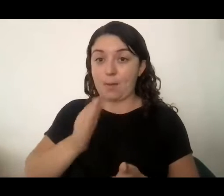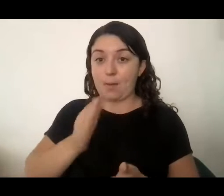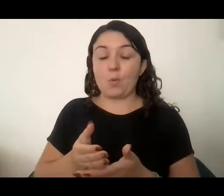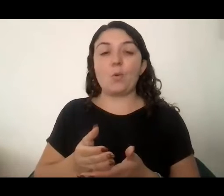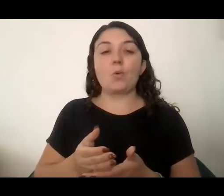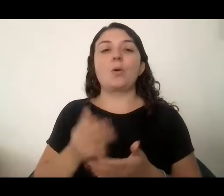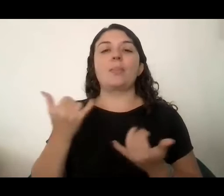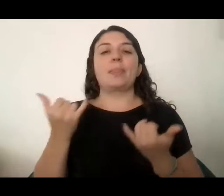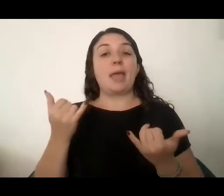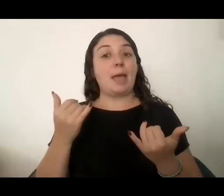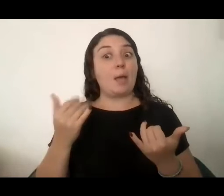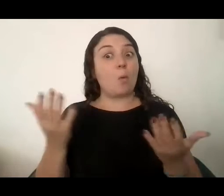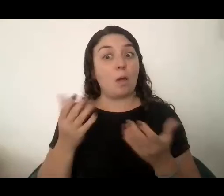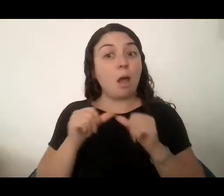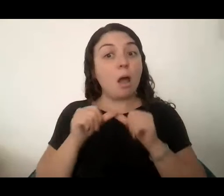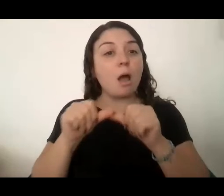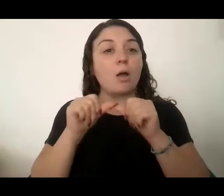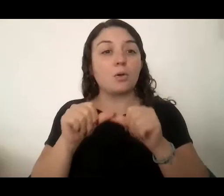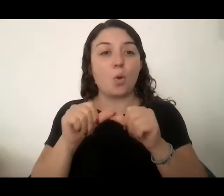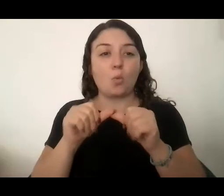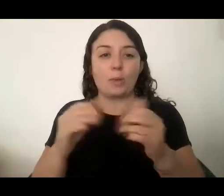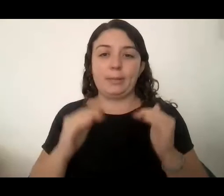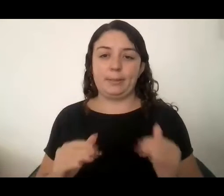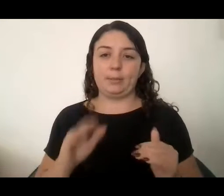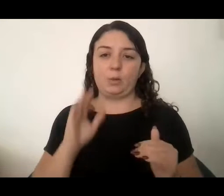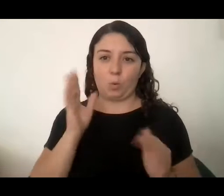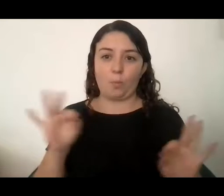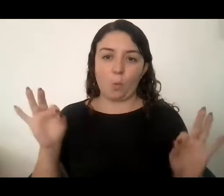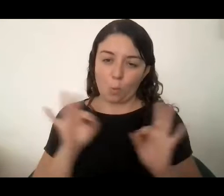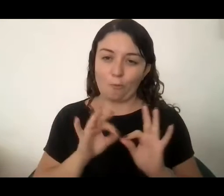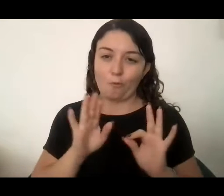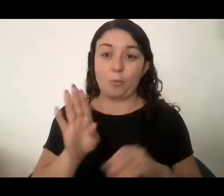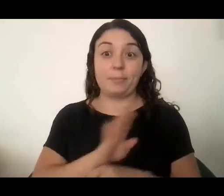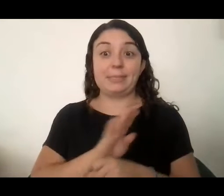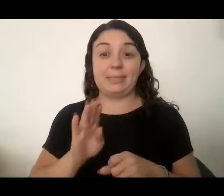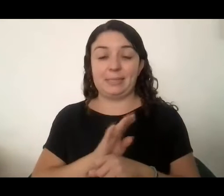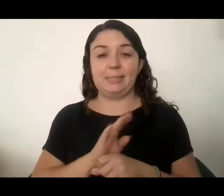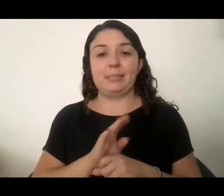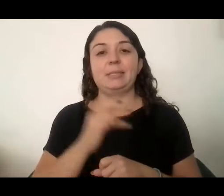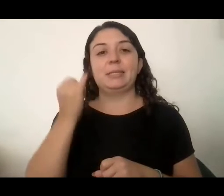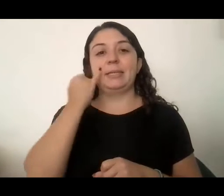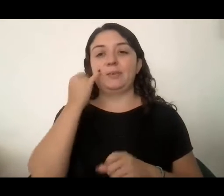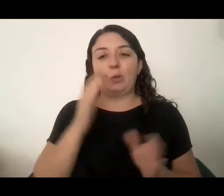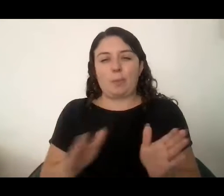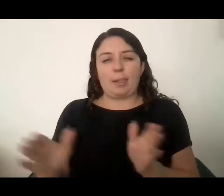there are some important things that someone who receives SSDI should plan to report to Social